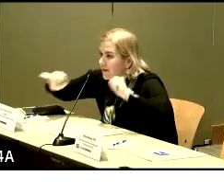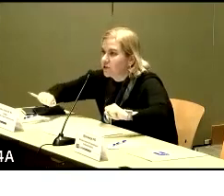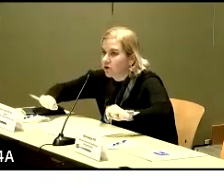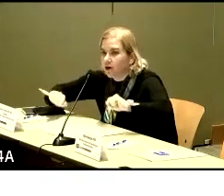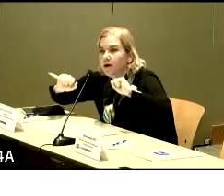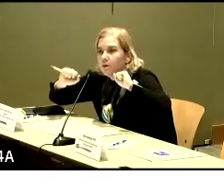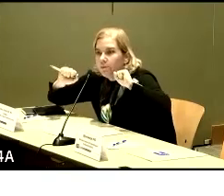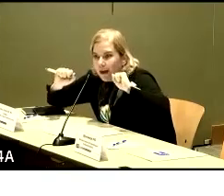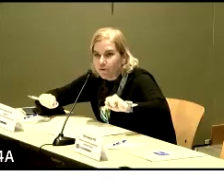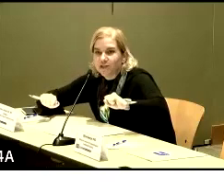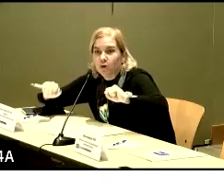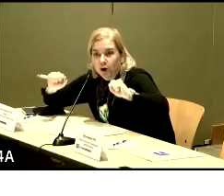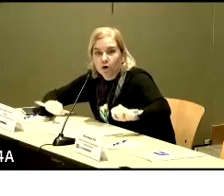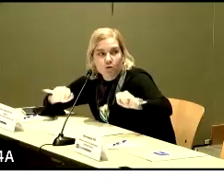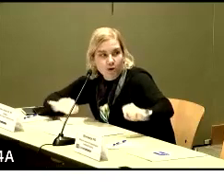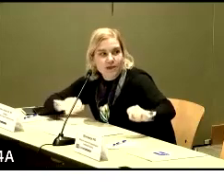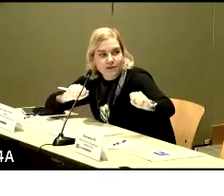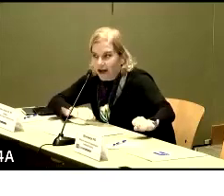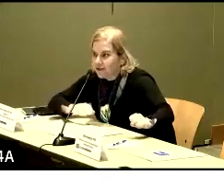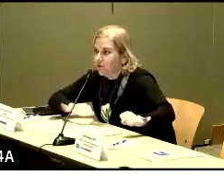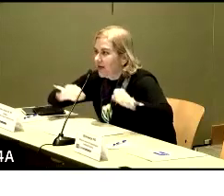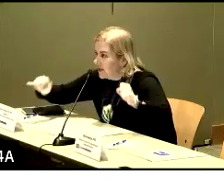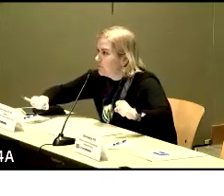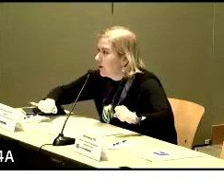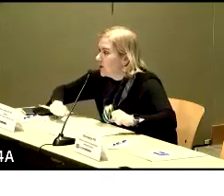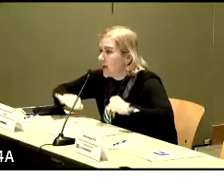and make sure everybody's going home with Naloxone in this parish."